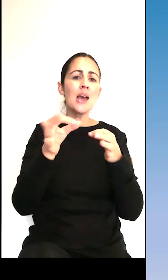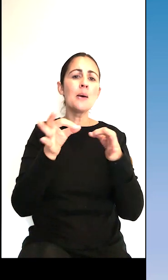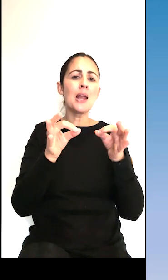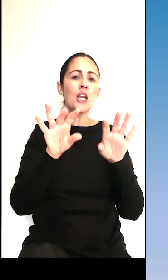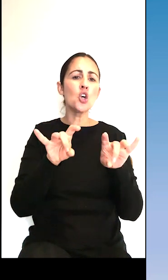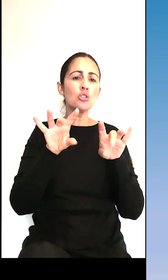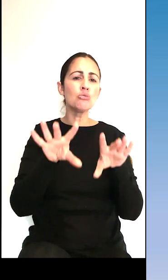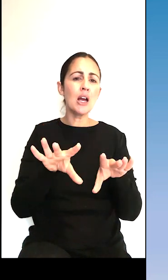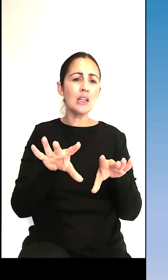whether that does make a big difference.